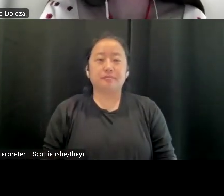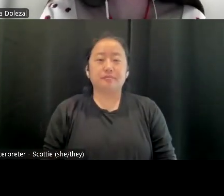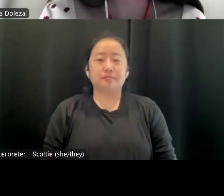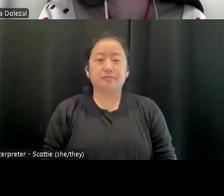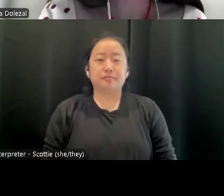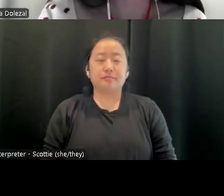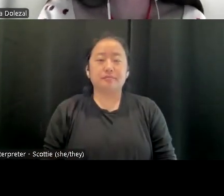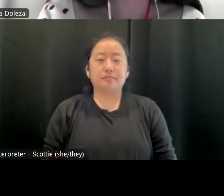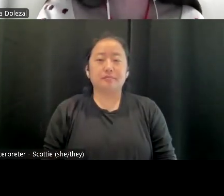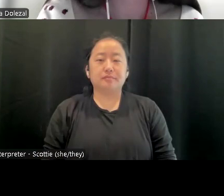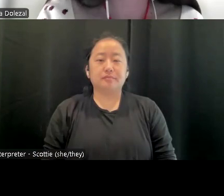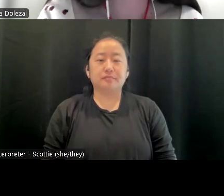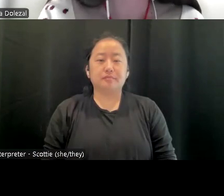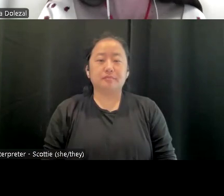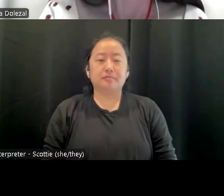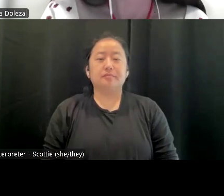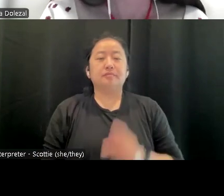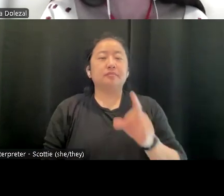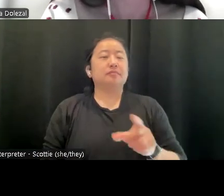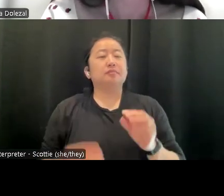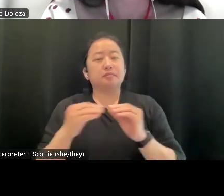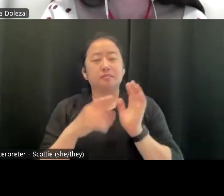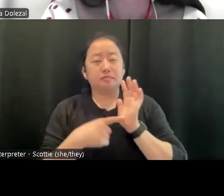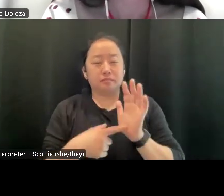Just a couple more games. One of the partners at the Utah